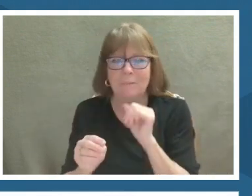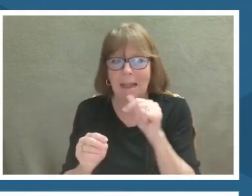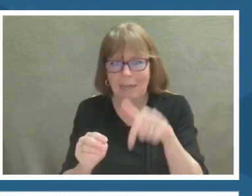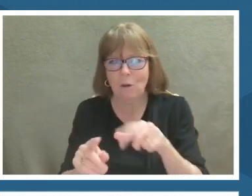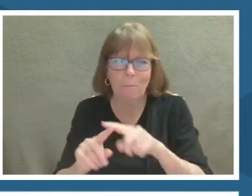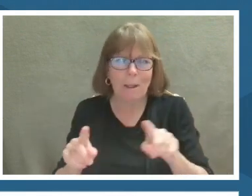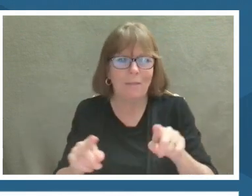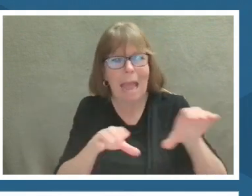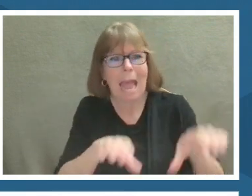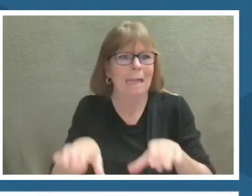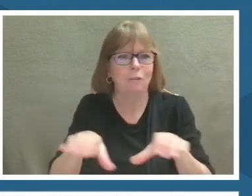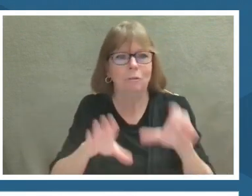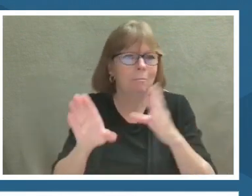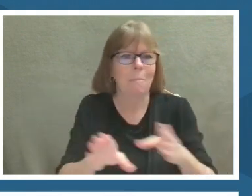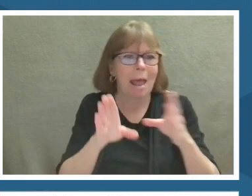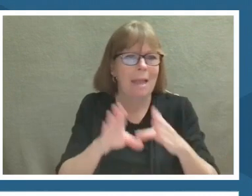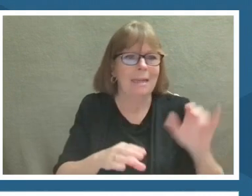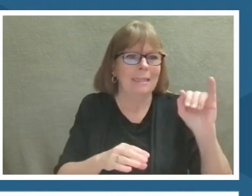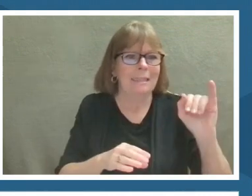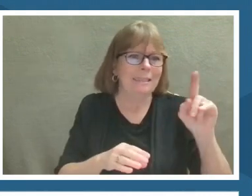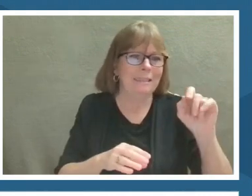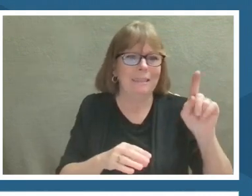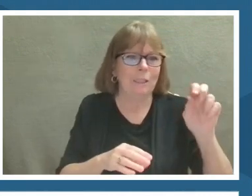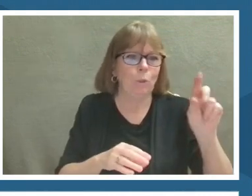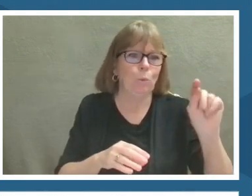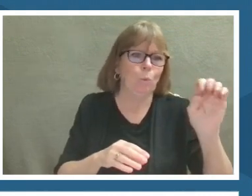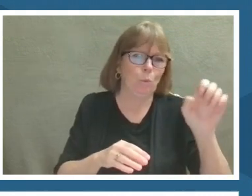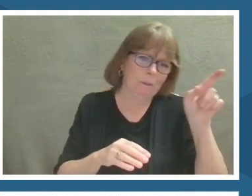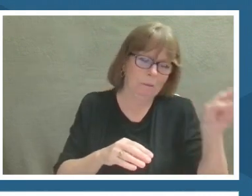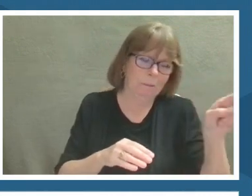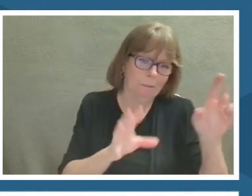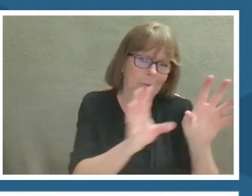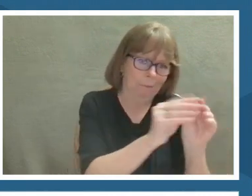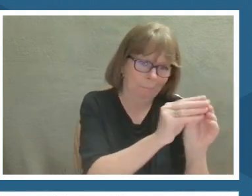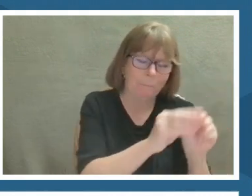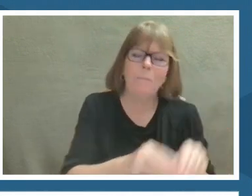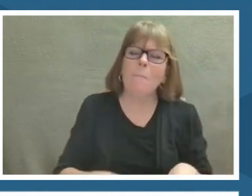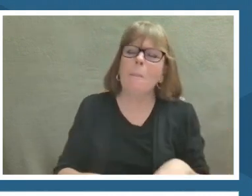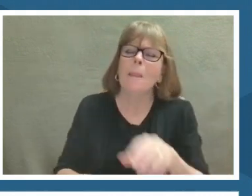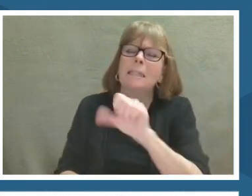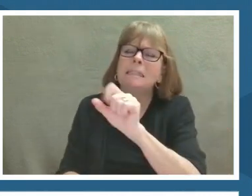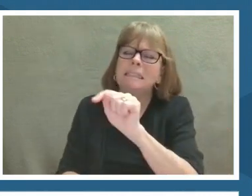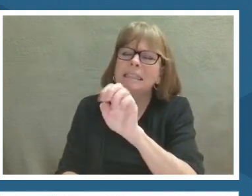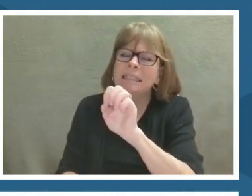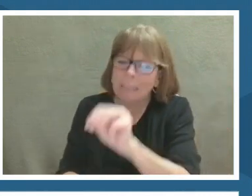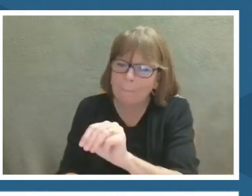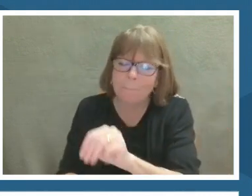institute from our center that focused on stem versus steam and